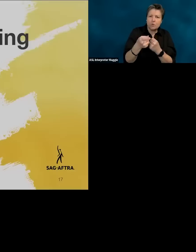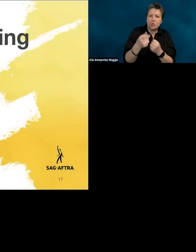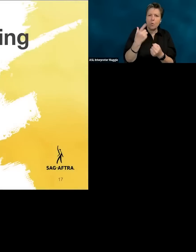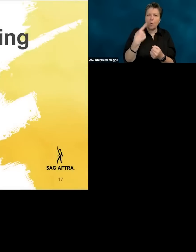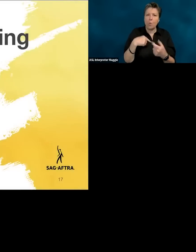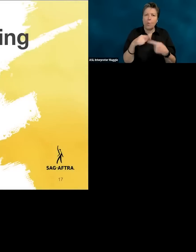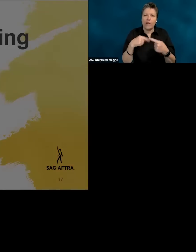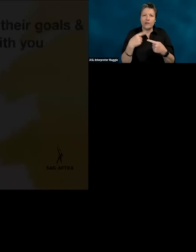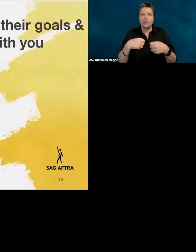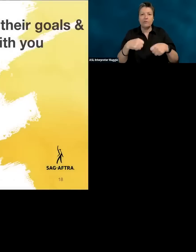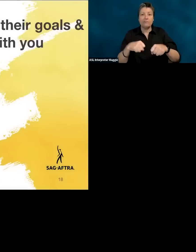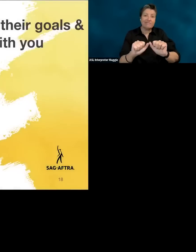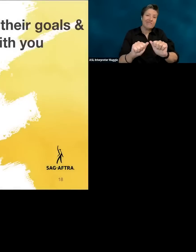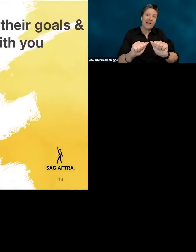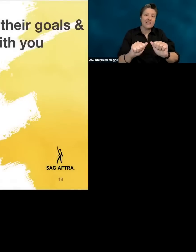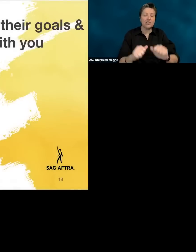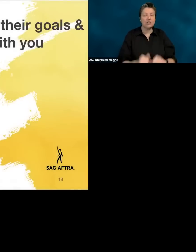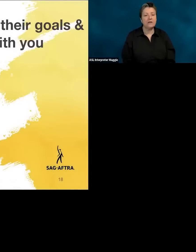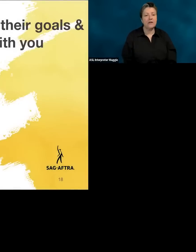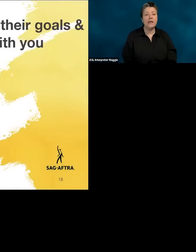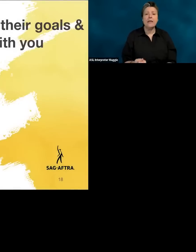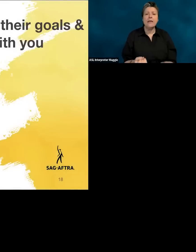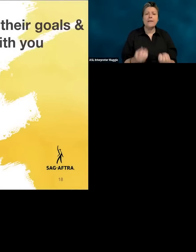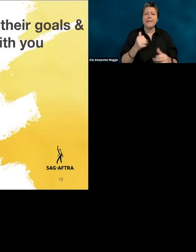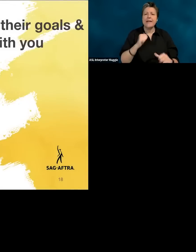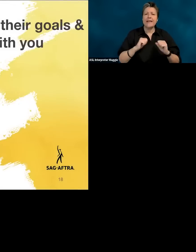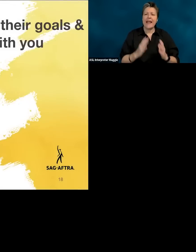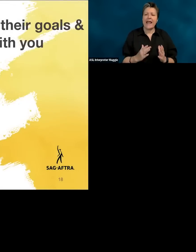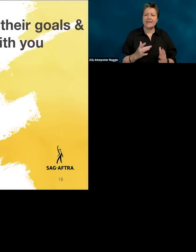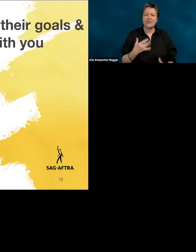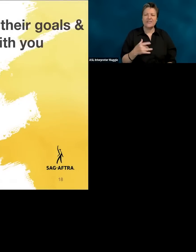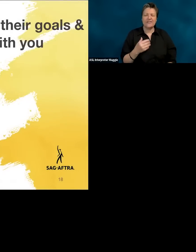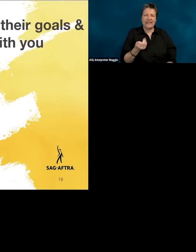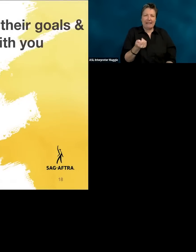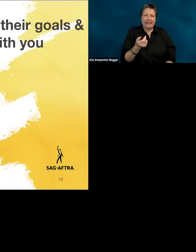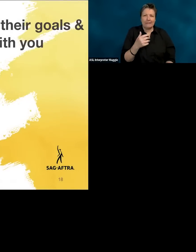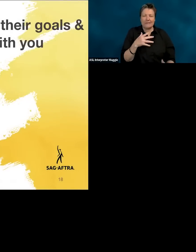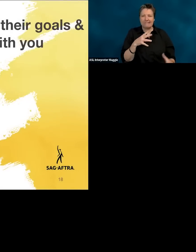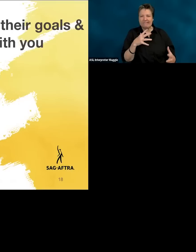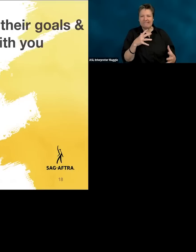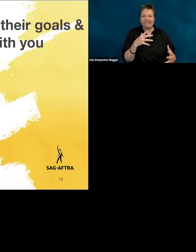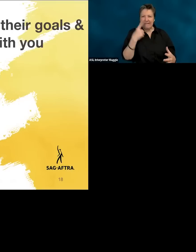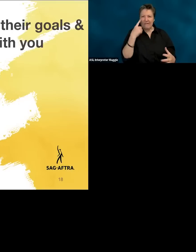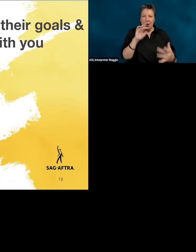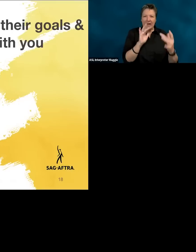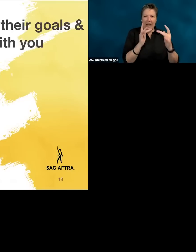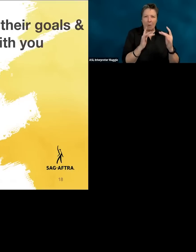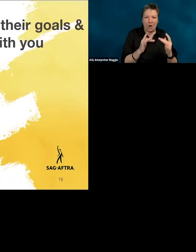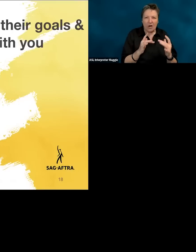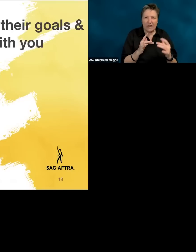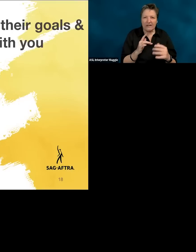So many actors feel a bit icky about networking because it feels like you're using someone.